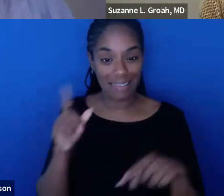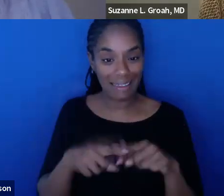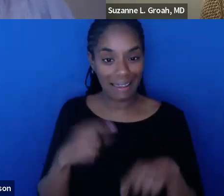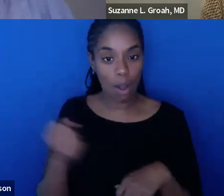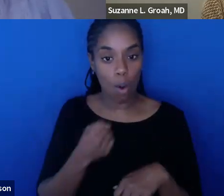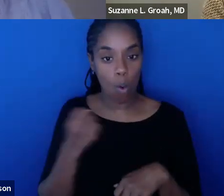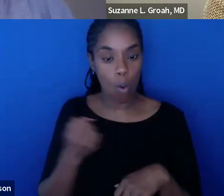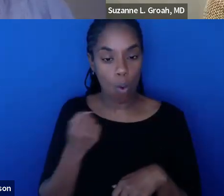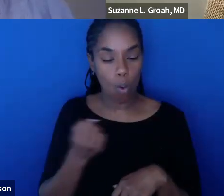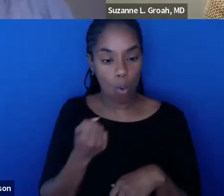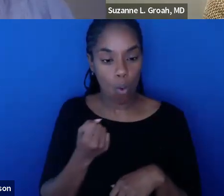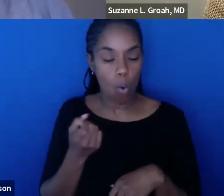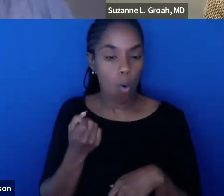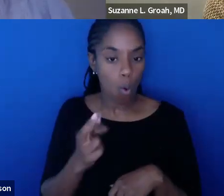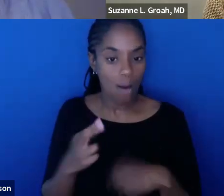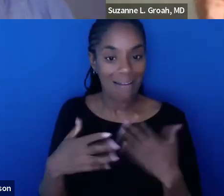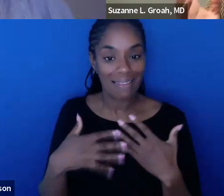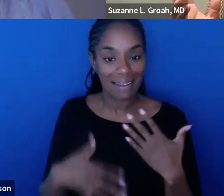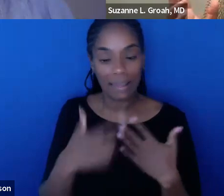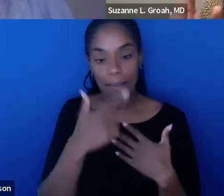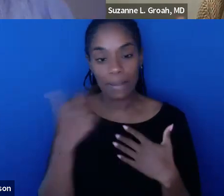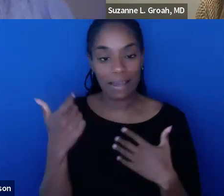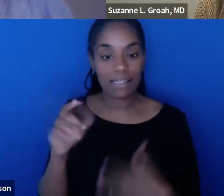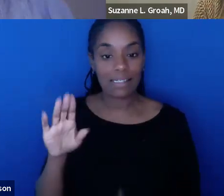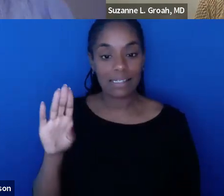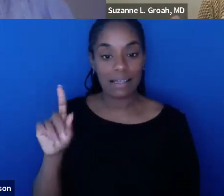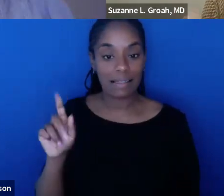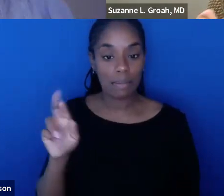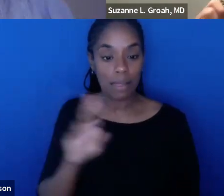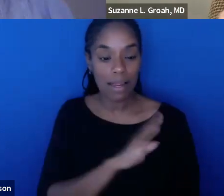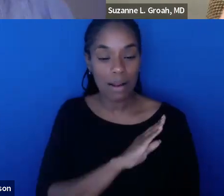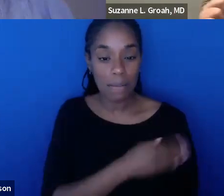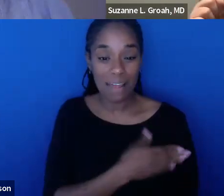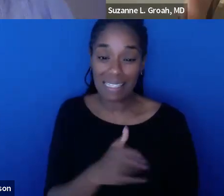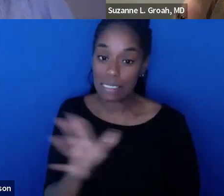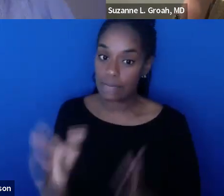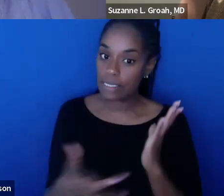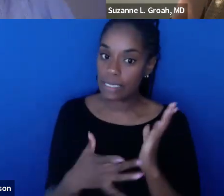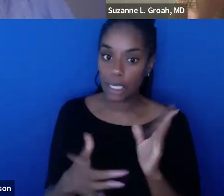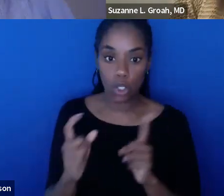Are they leaking because the bladder muscles, so this is a very technical term I use with my patients, is twitchy?